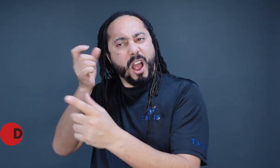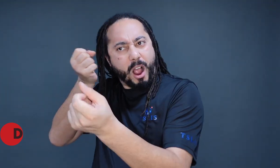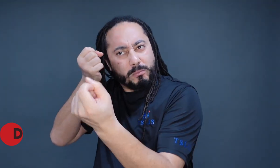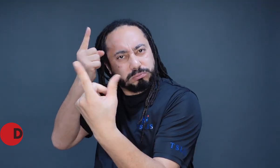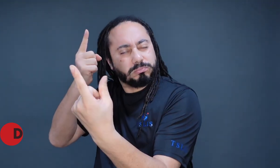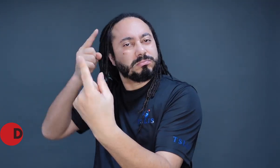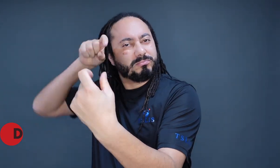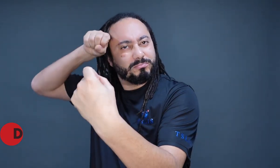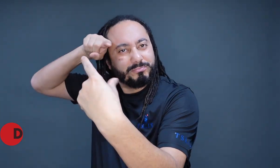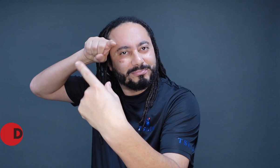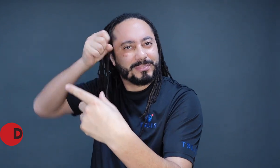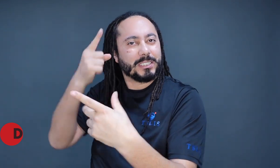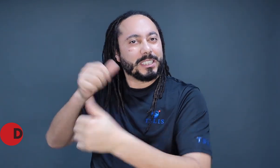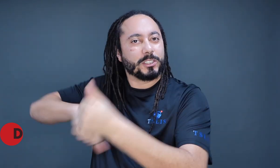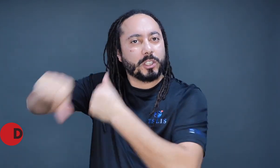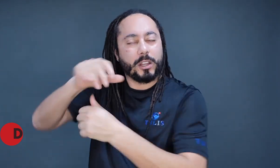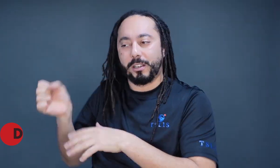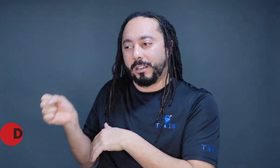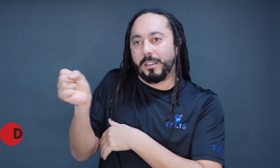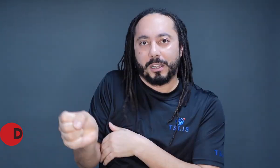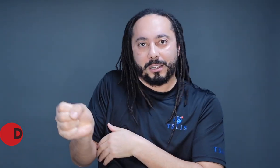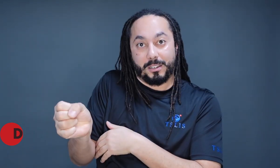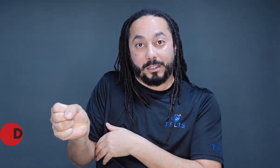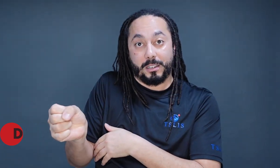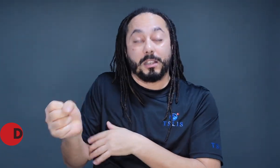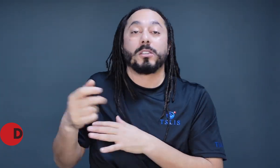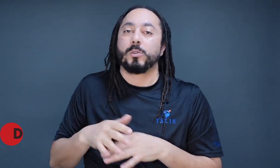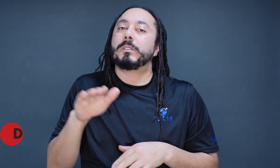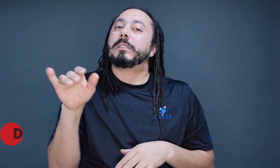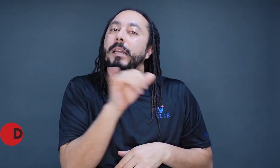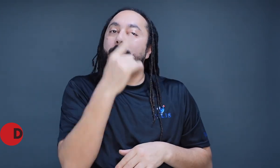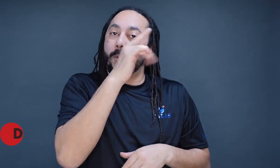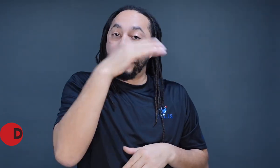an interpreter who is a mother as well. This is true